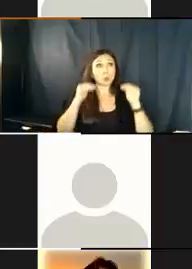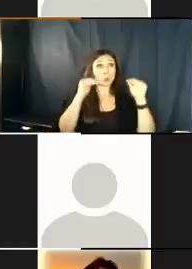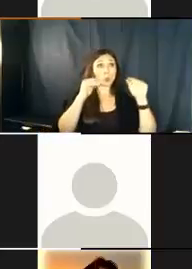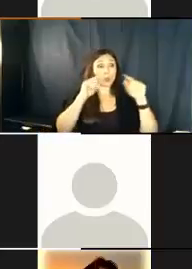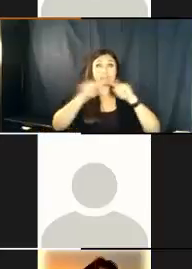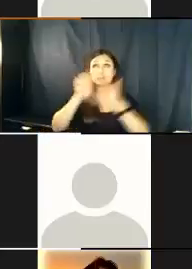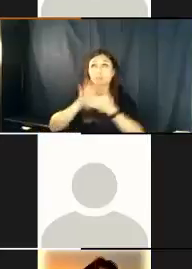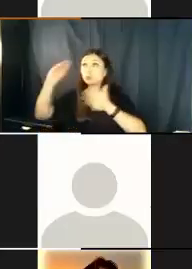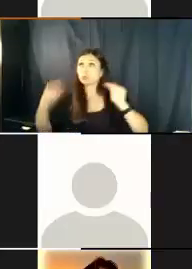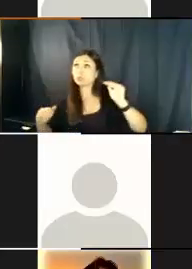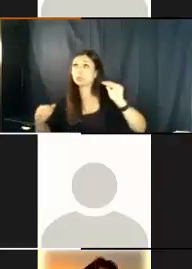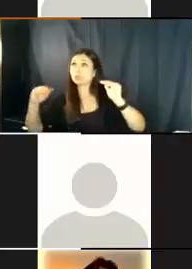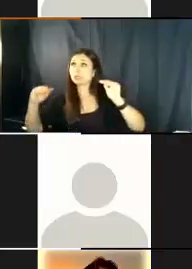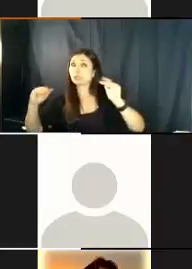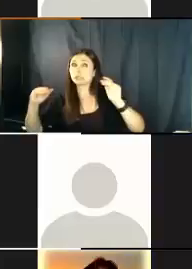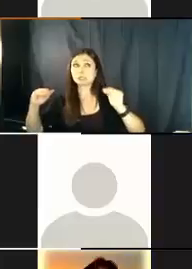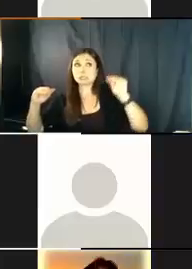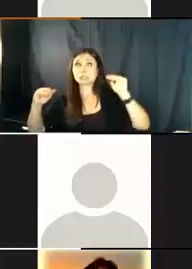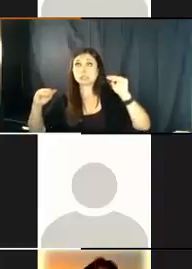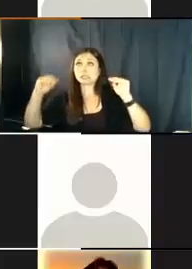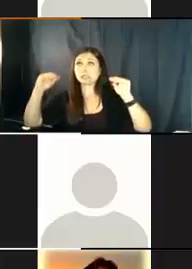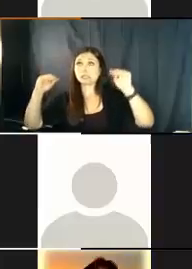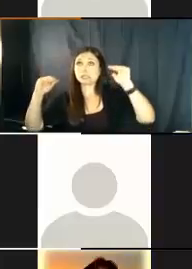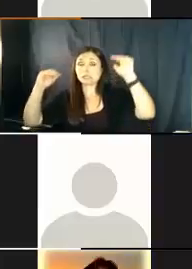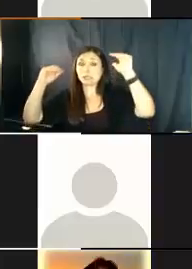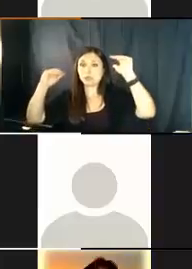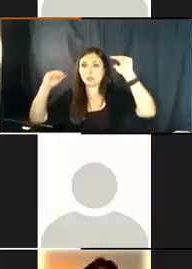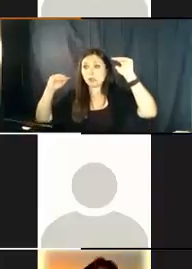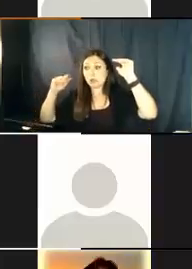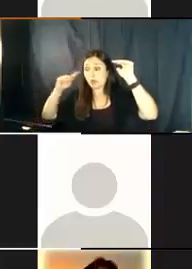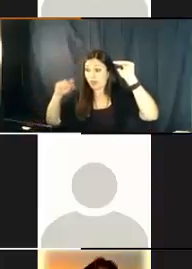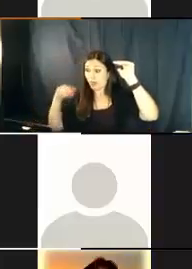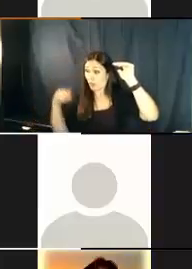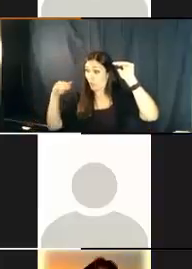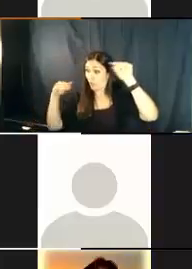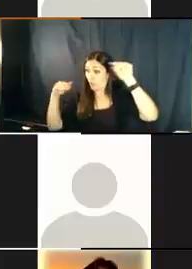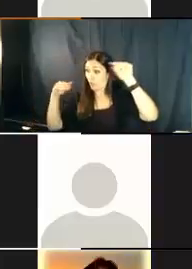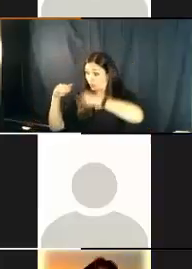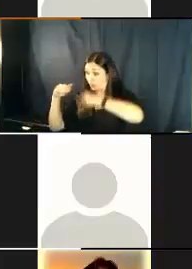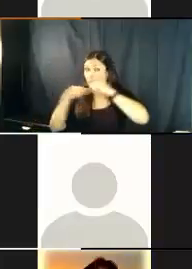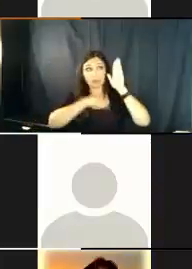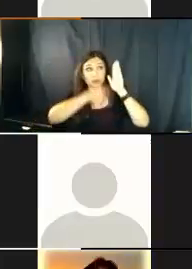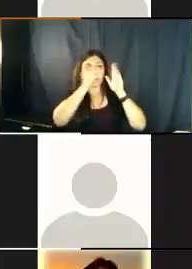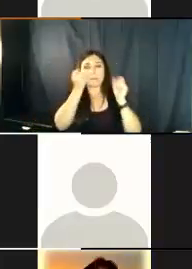of the year but we know that what they've progressed is something that they truly understand and they can truly put into practice.